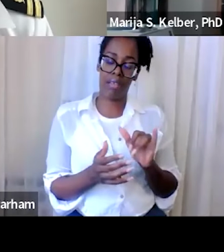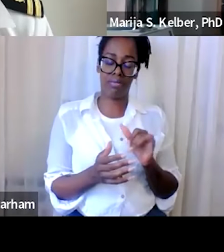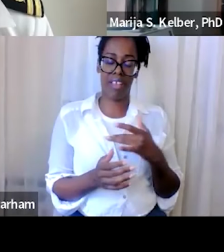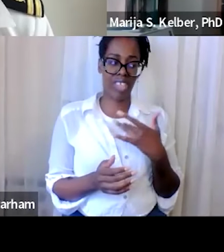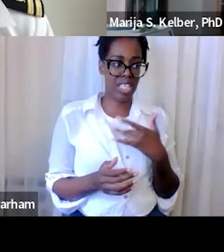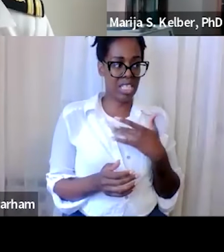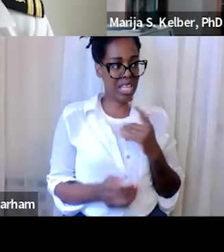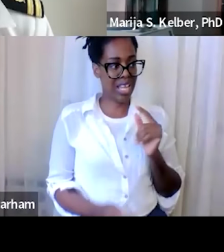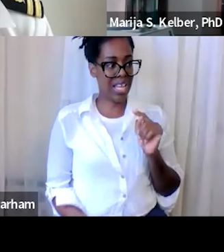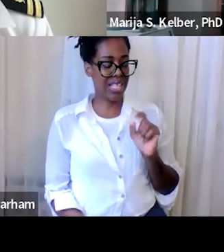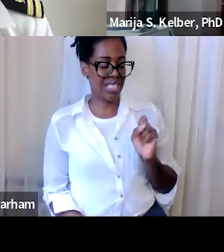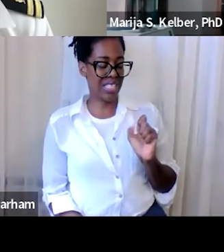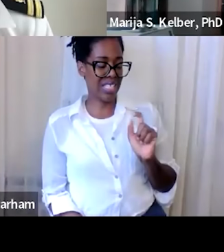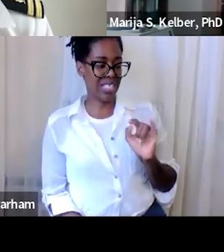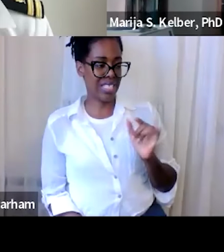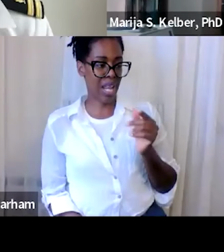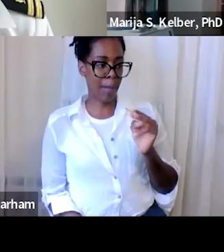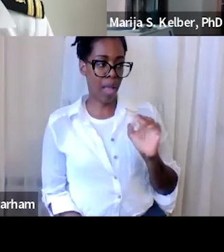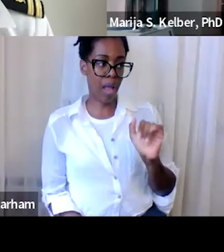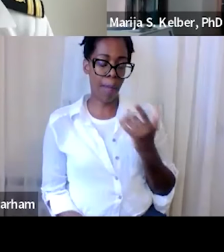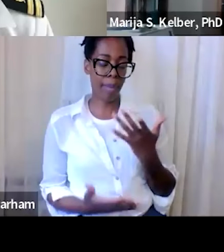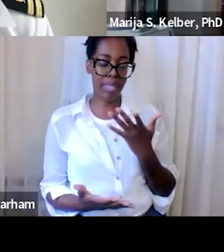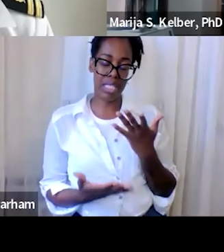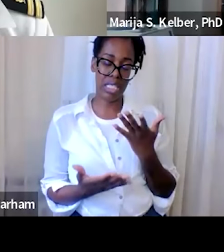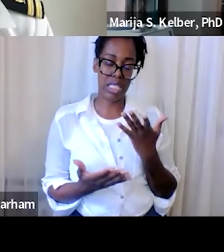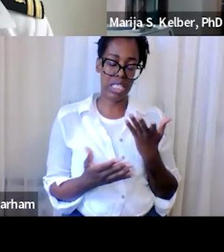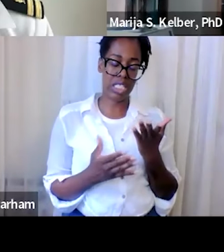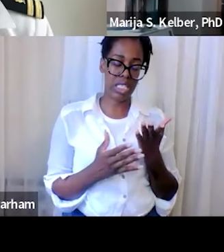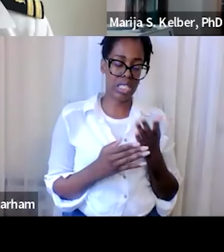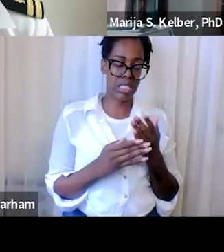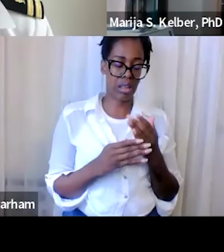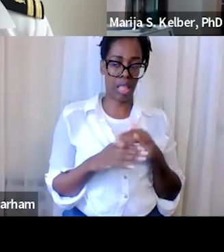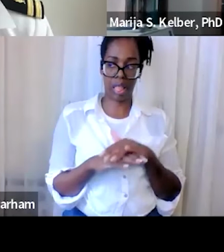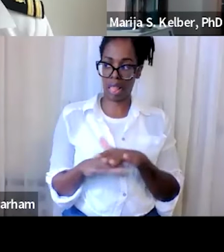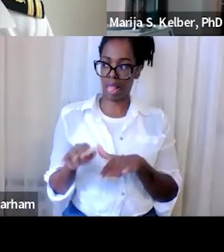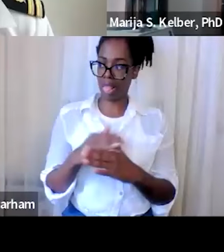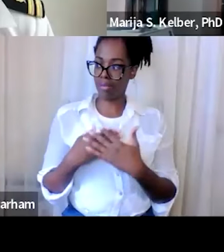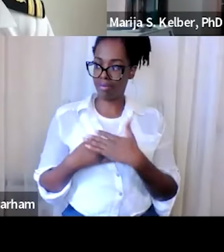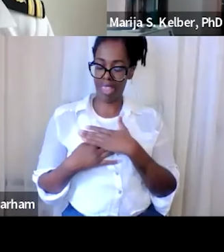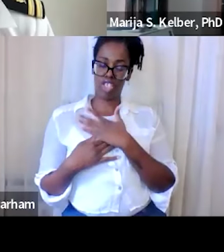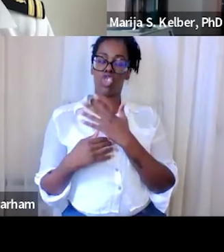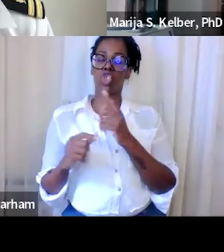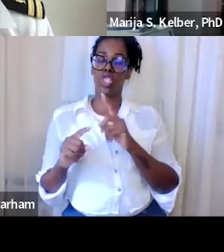or maybe associated with someone in the family related to their military service. But again, it's just really being able